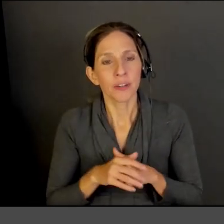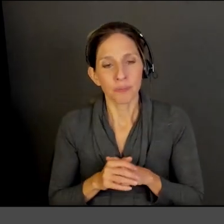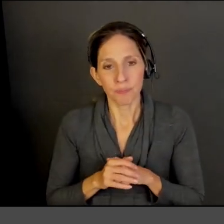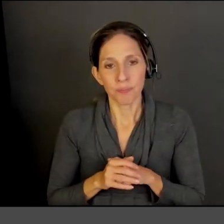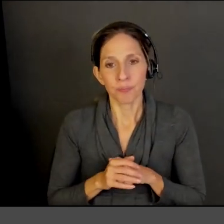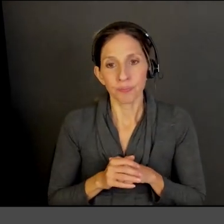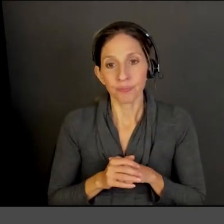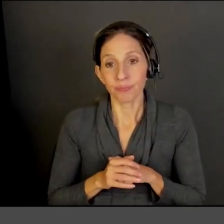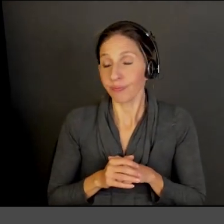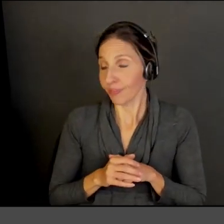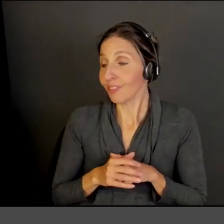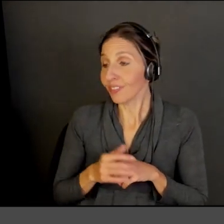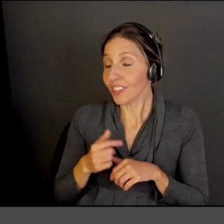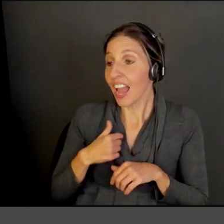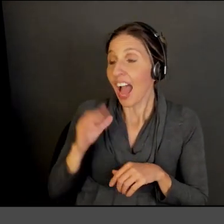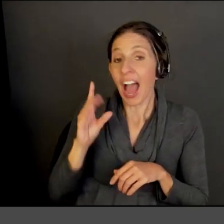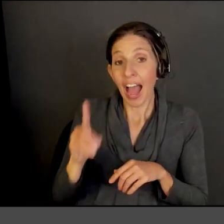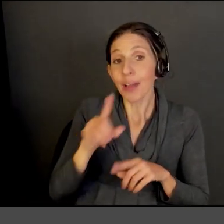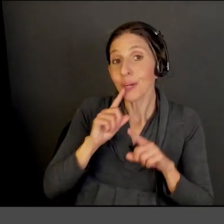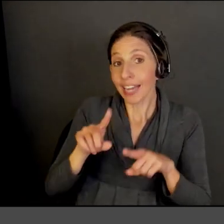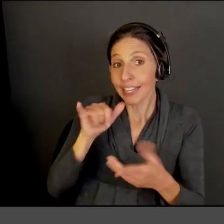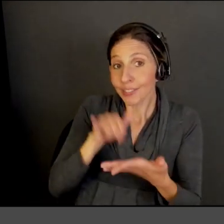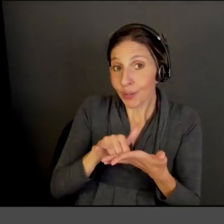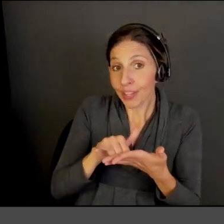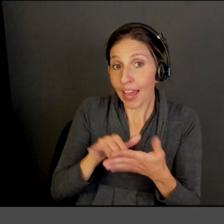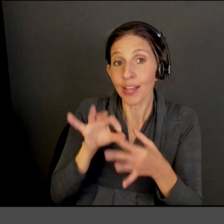IN TERMS OF WHAT THE HUMANITIES REALLY DO